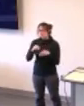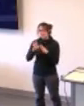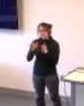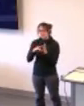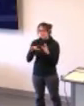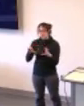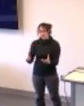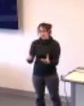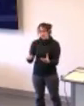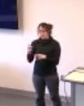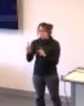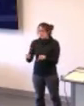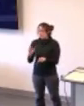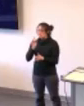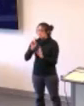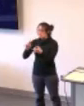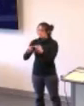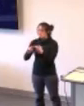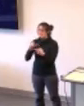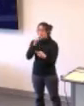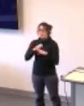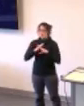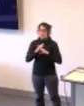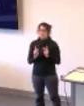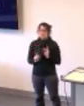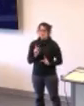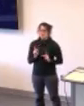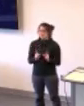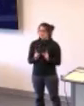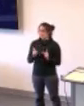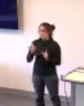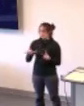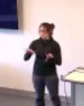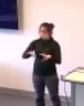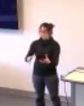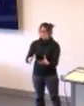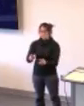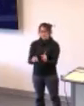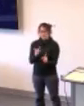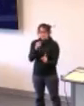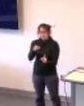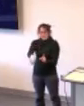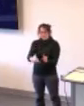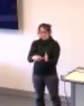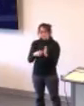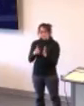One goes to the unprotected. Those precisely who need the law's protection most.